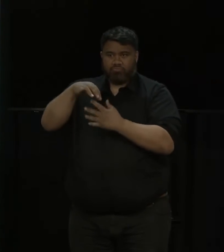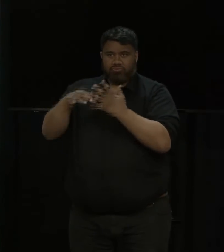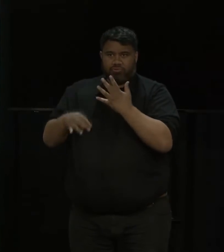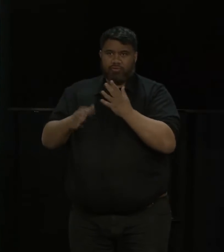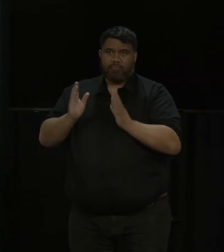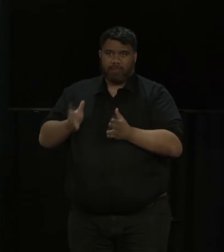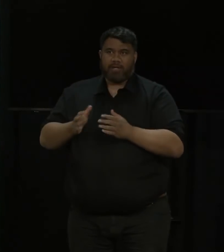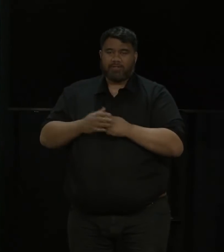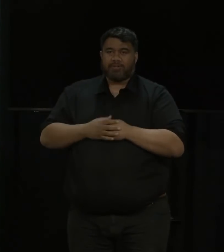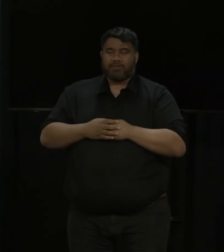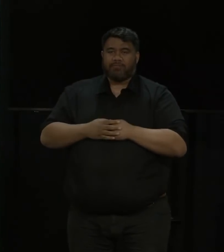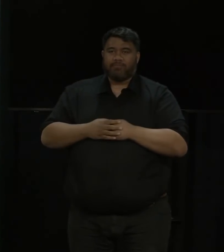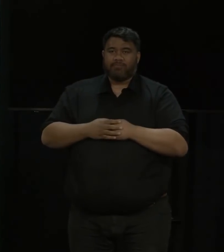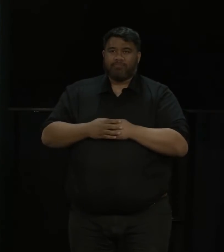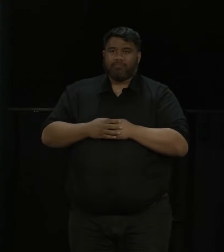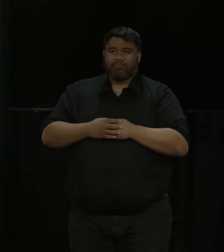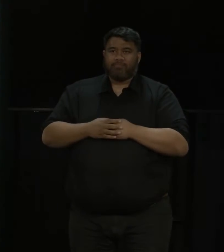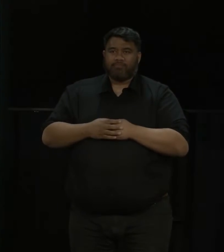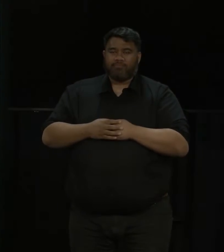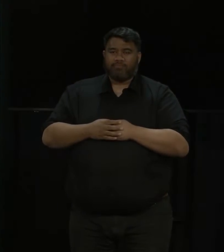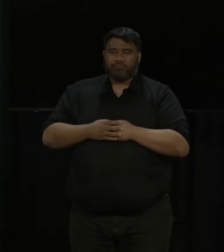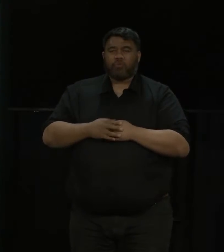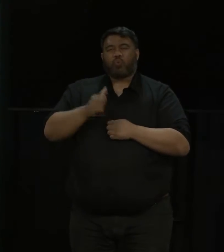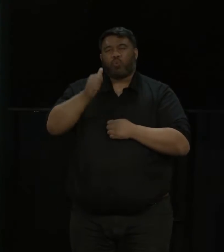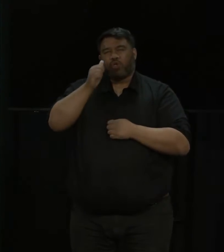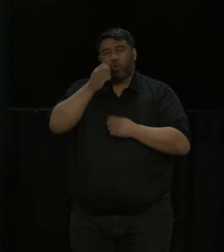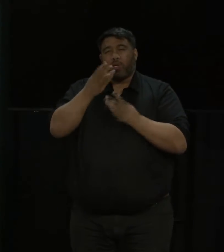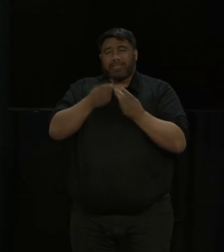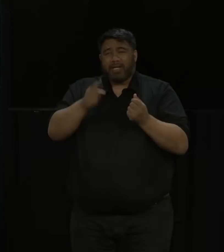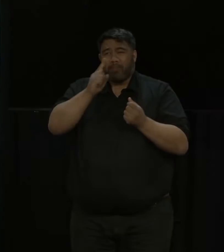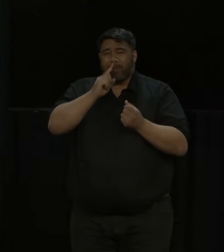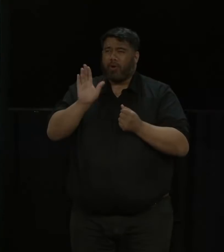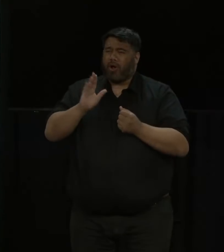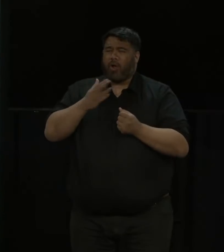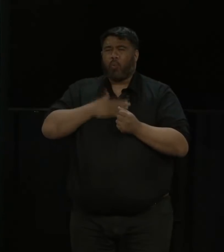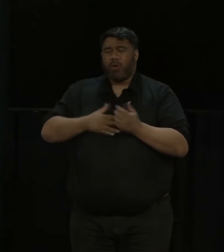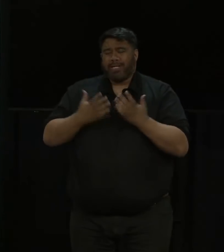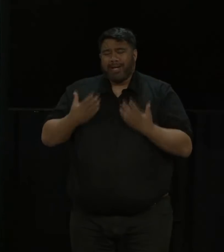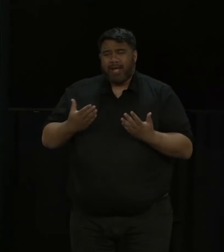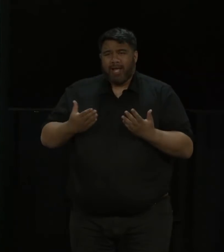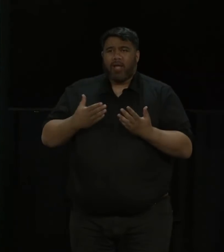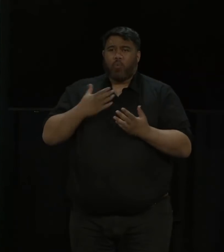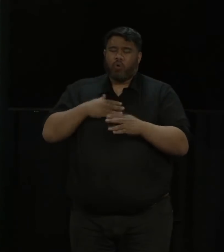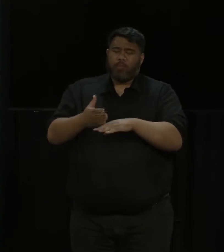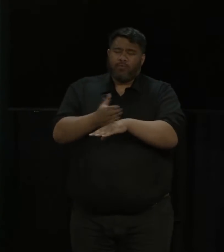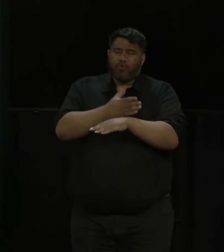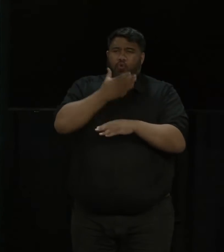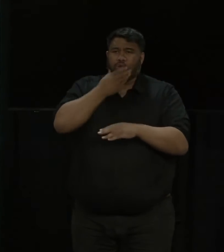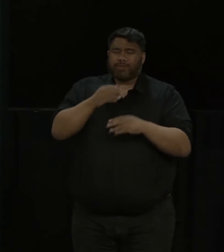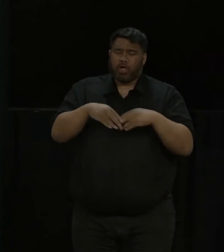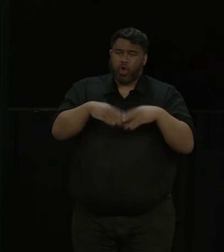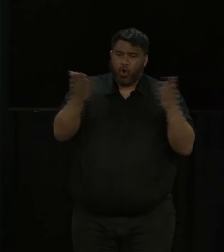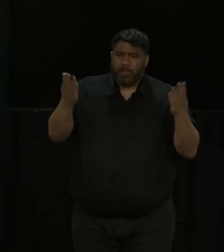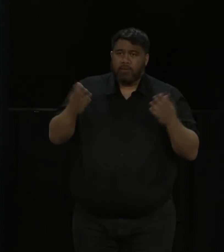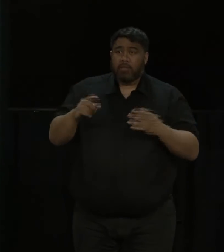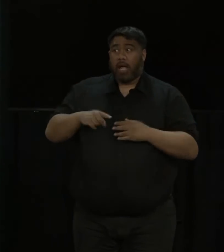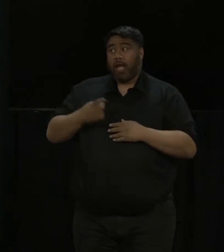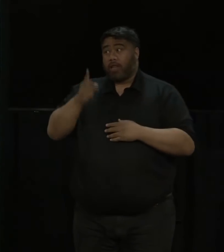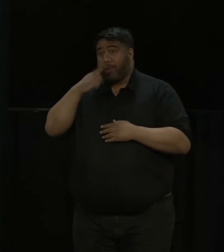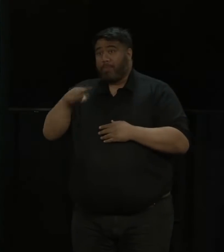I note and acknowledge that some people and businesses want us to open up before Christmas